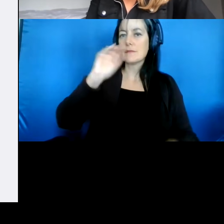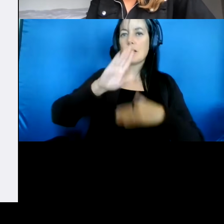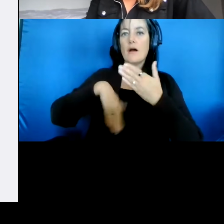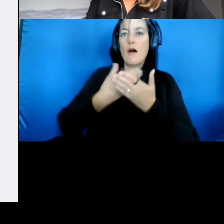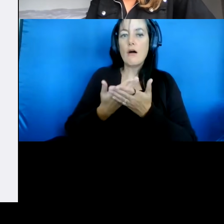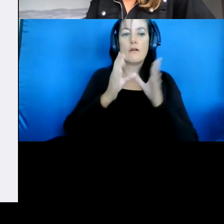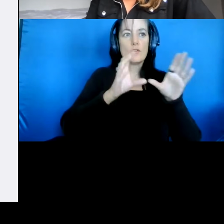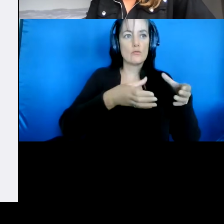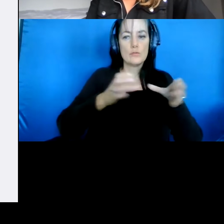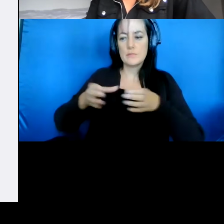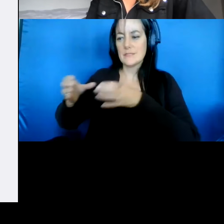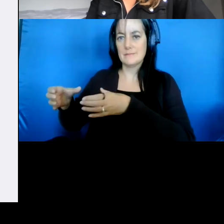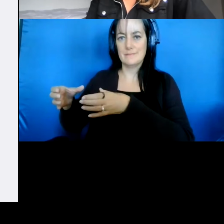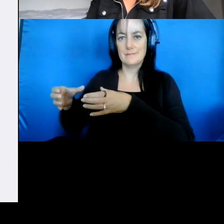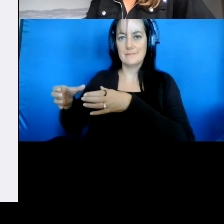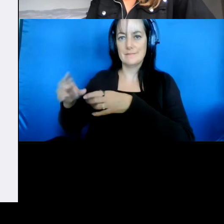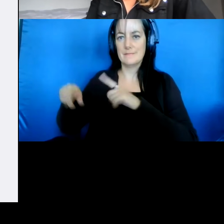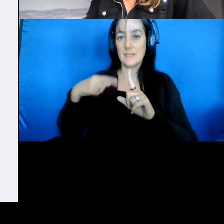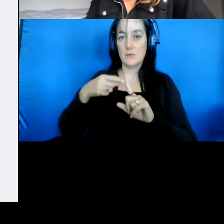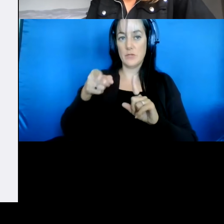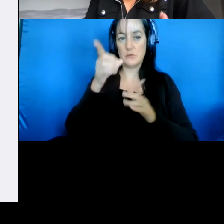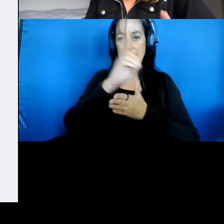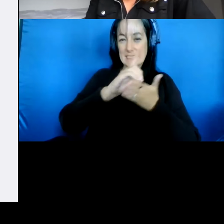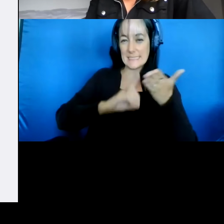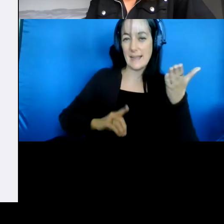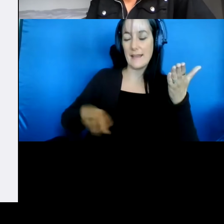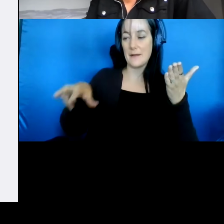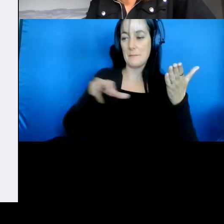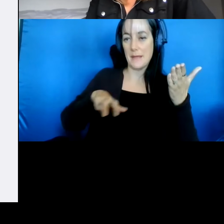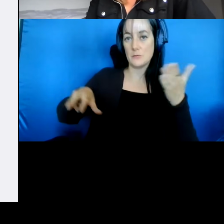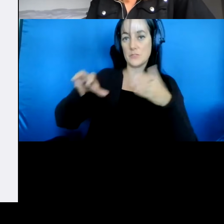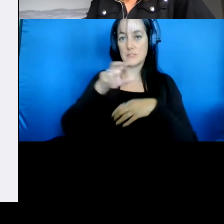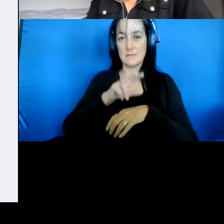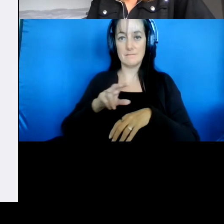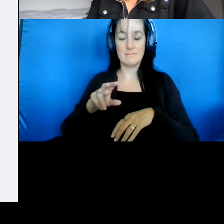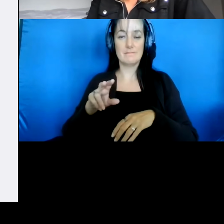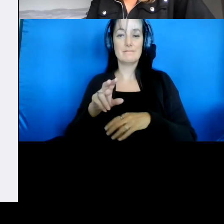are designing mouse interactions. So, ask yourself, how would somebody with low vision